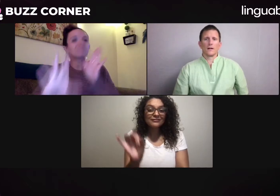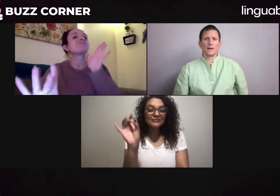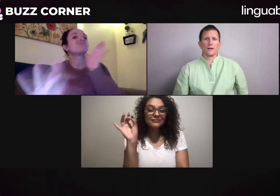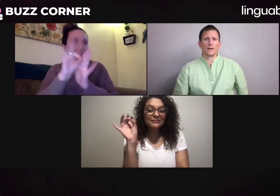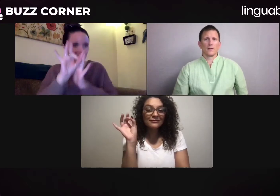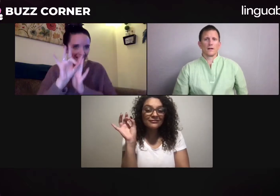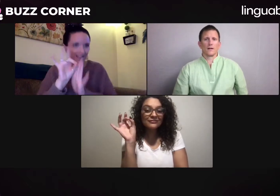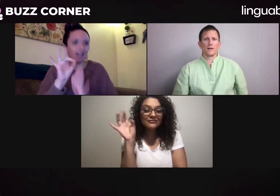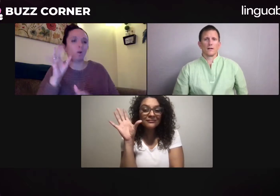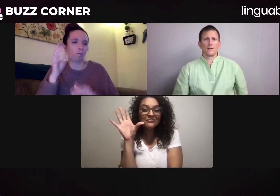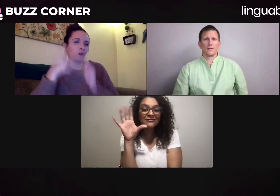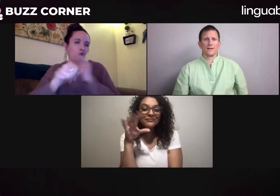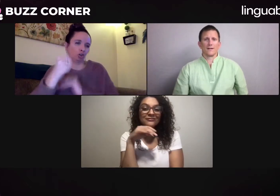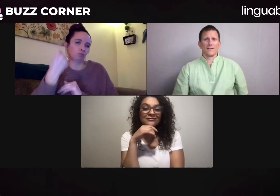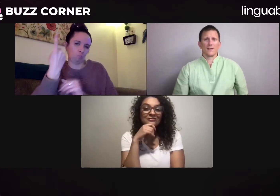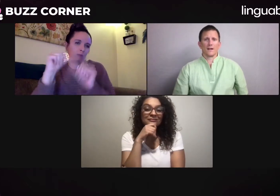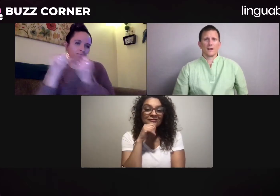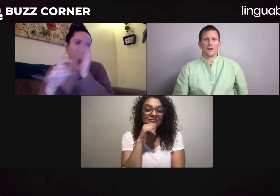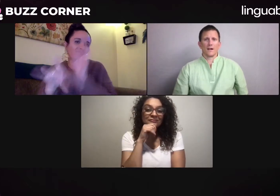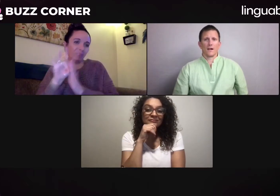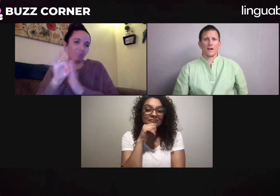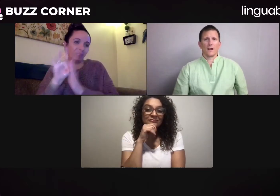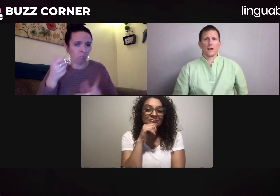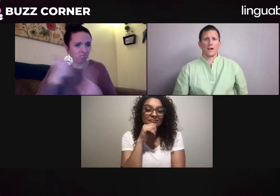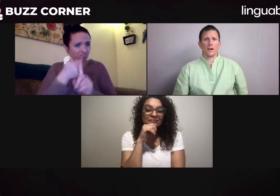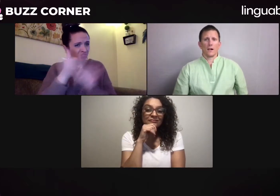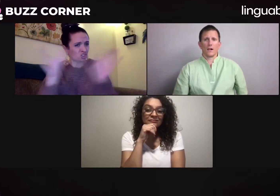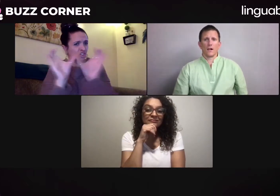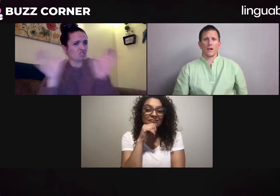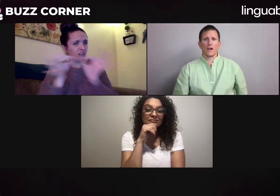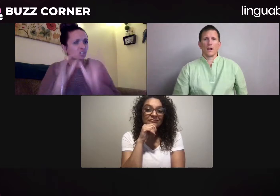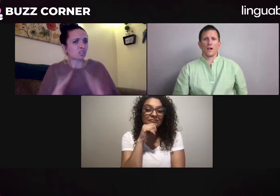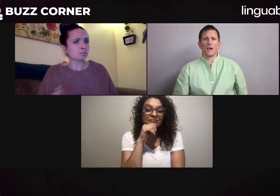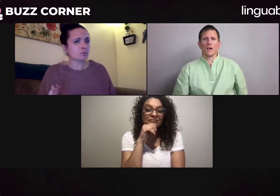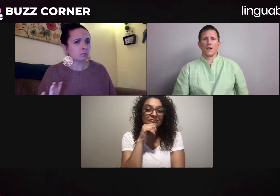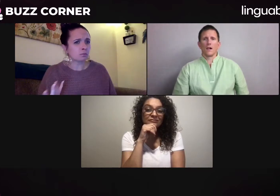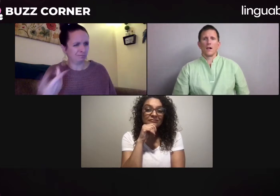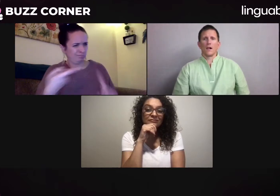So we even had some support from the other people there. And eventually we were able to find out who it was.